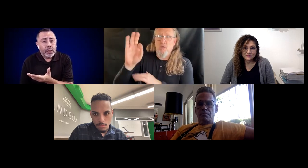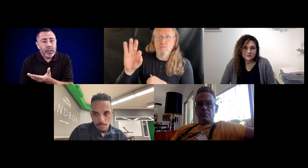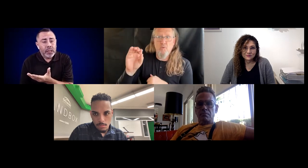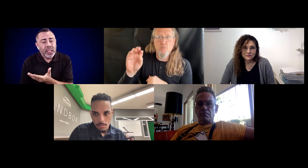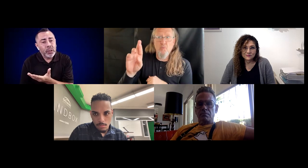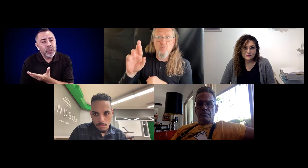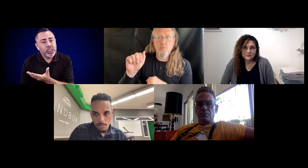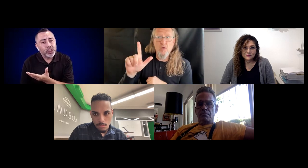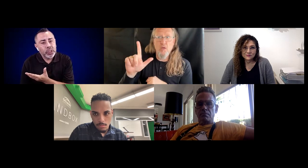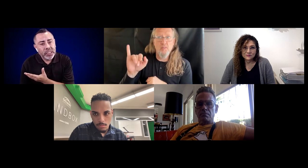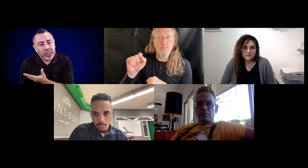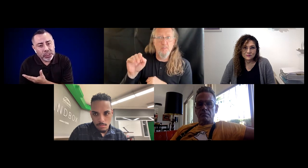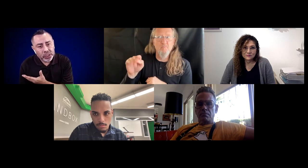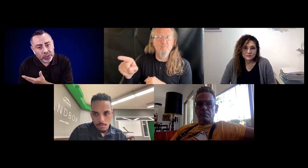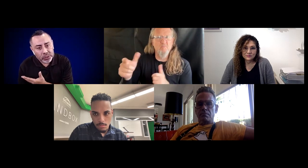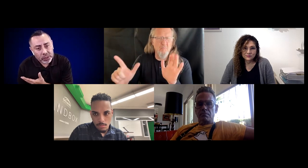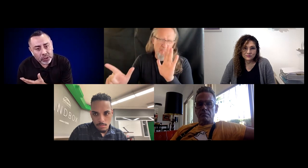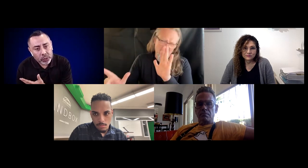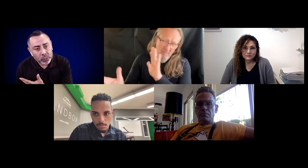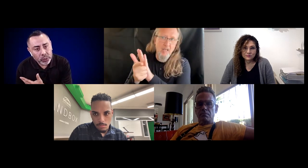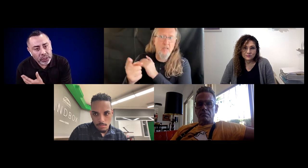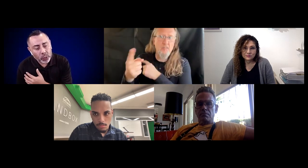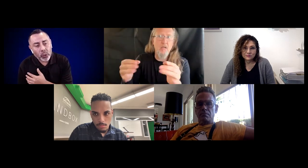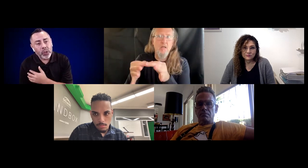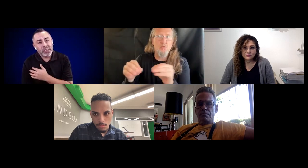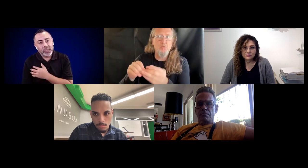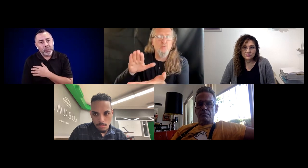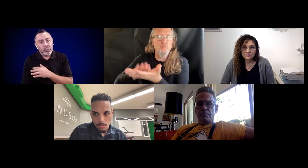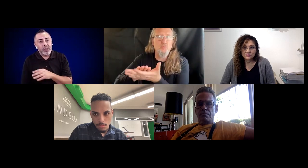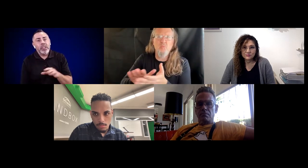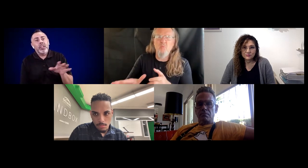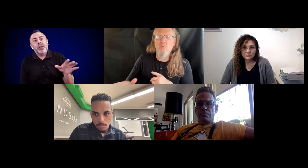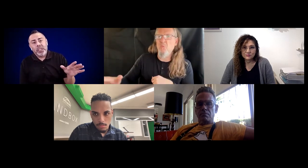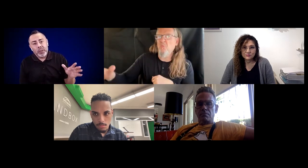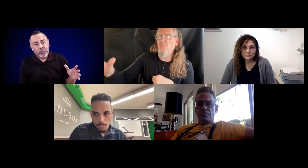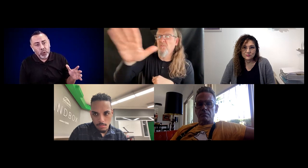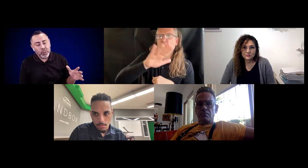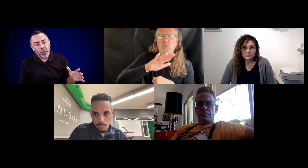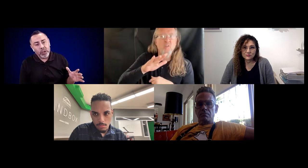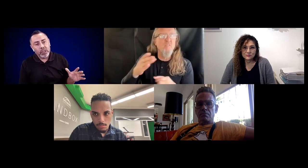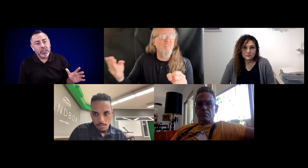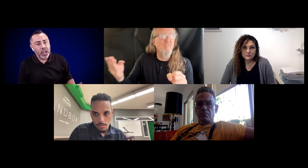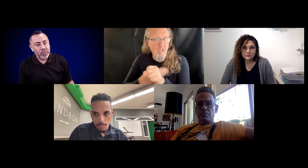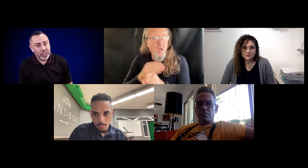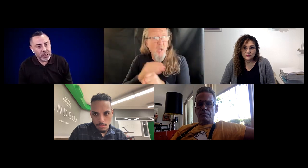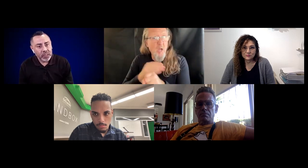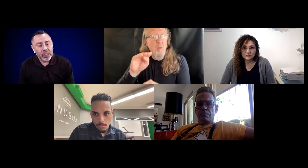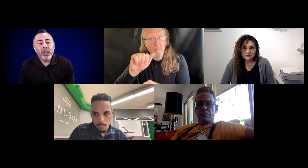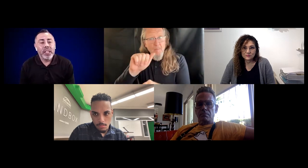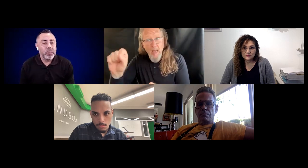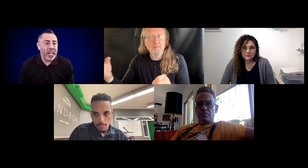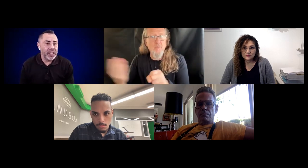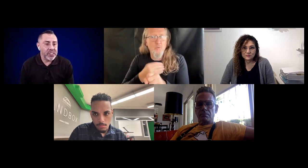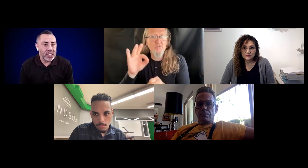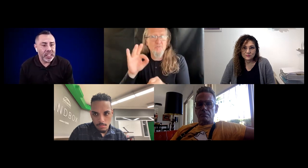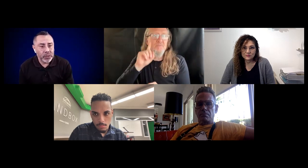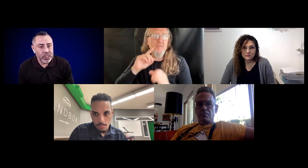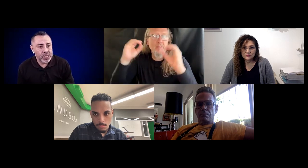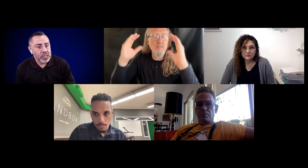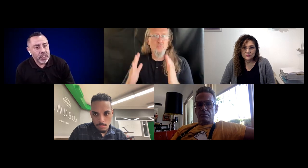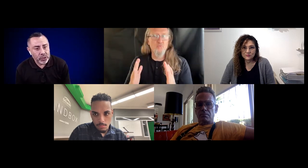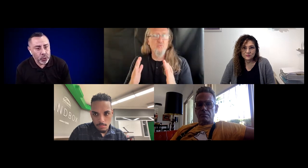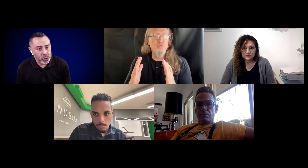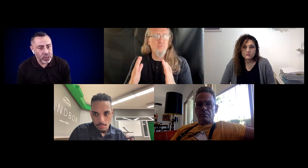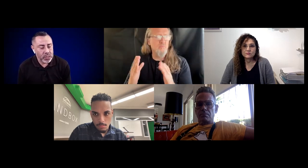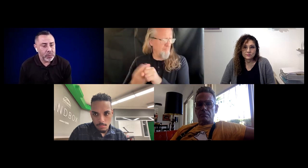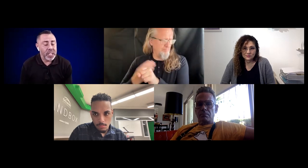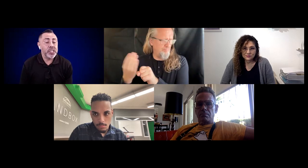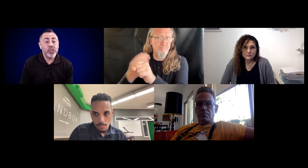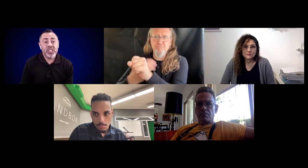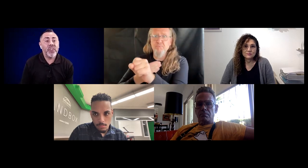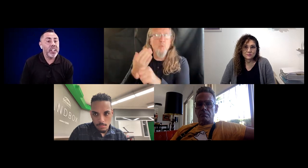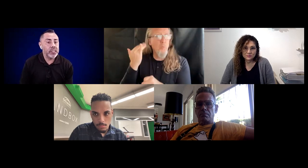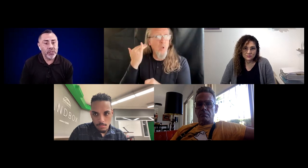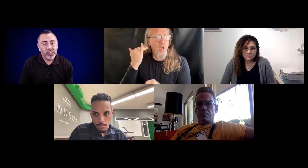He was extremely concerned with oralism, becoming more and more dominant, and the banning of sign languages in schools Massachusetts, fired deaf teachers.